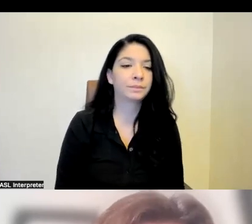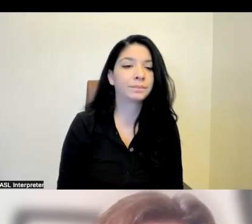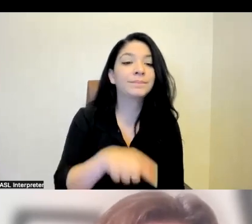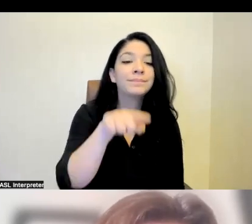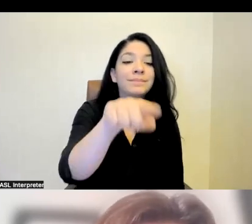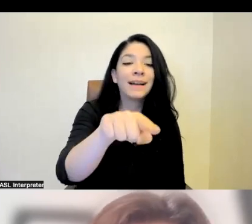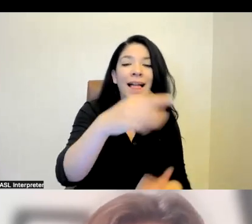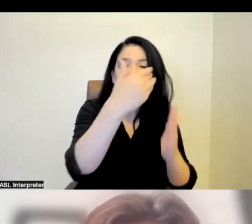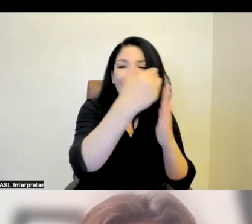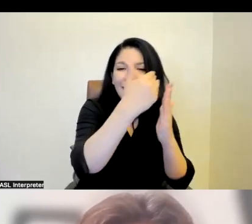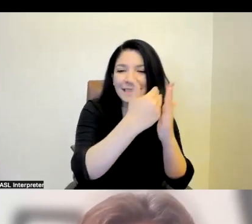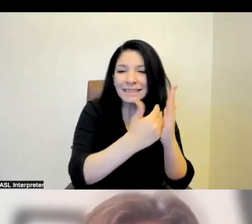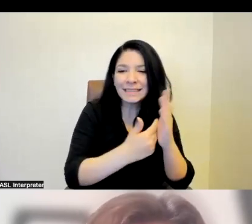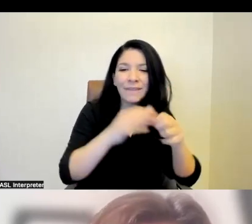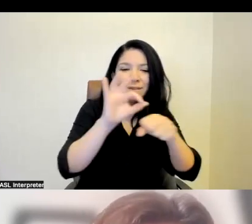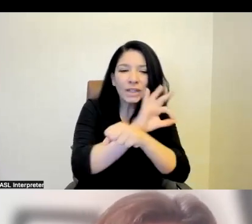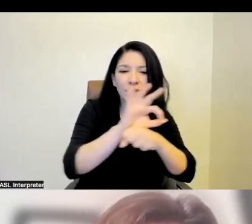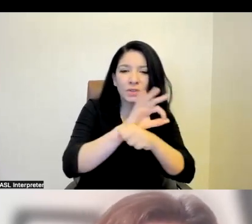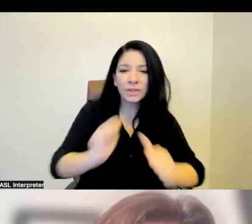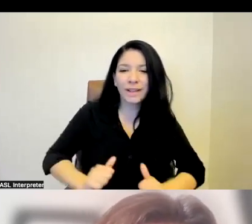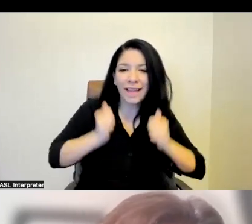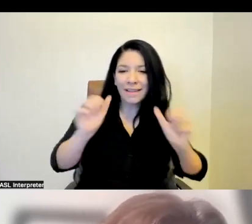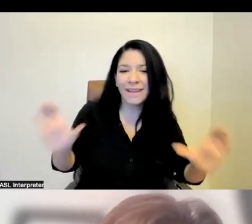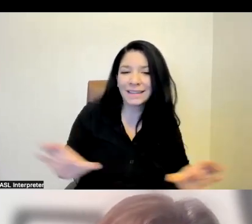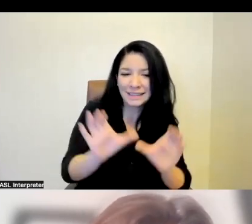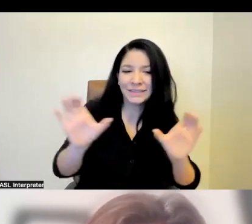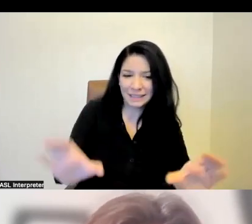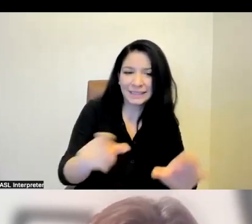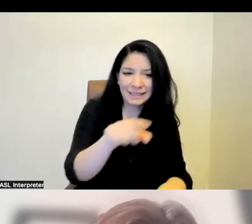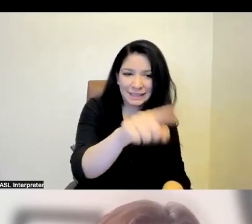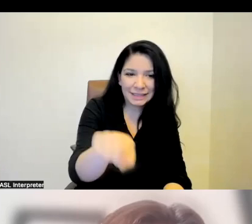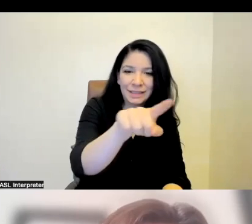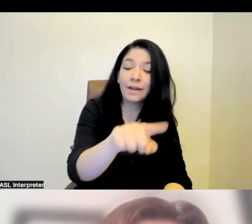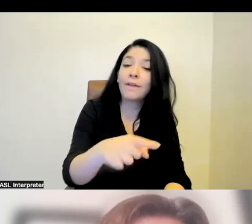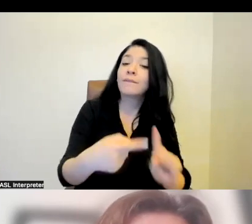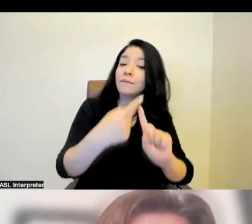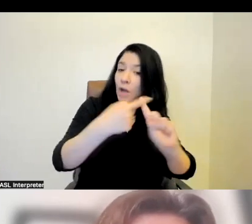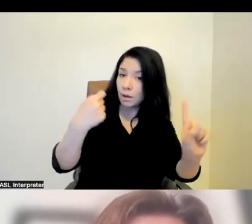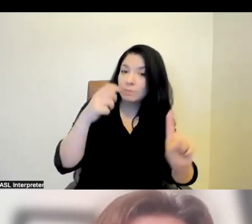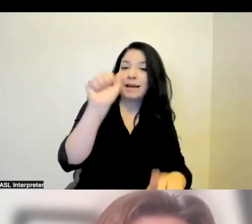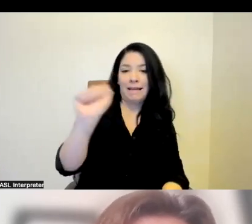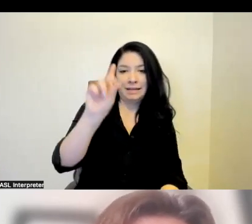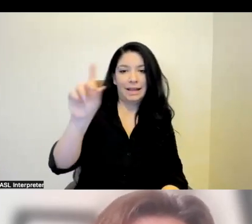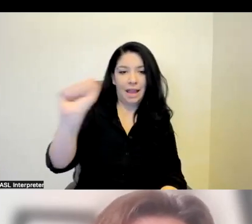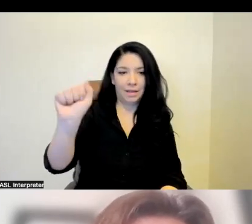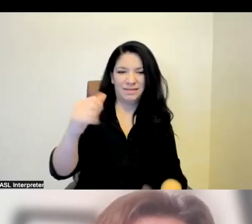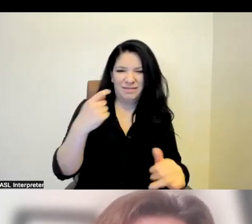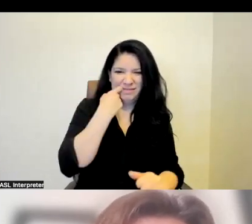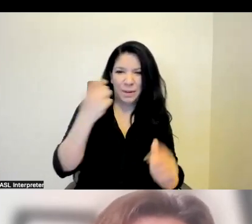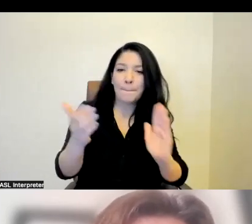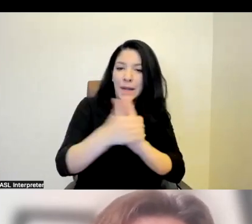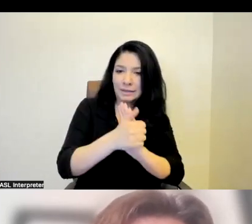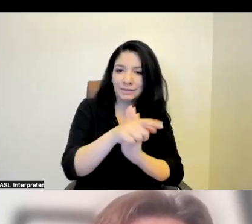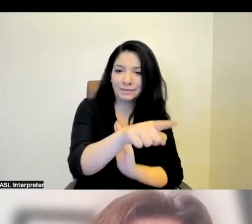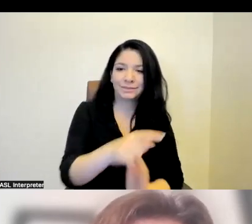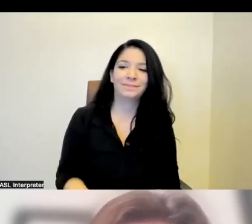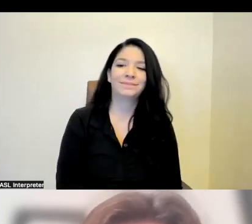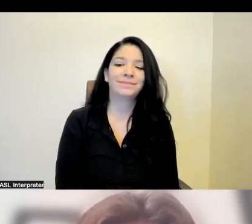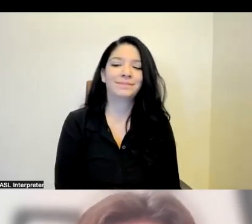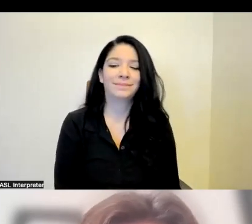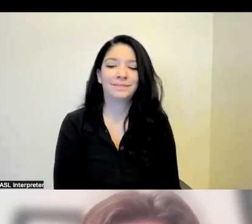functional major life activities that count under the ADA as amended. But you will get